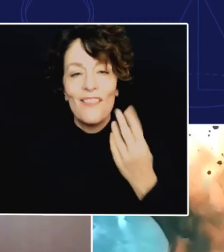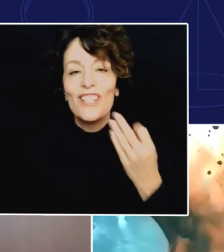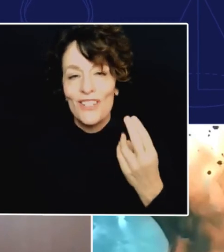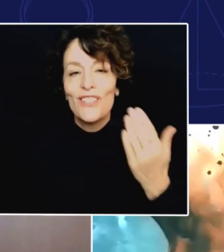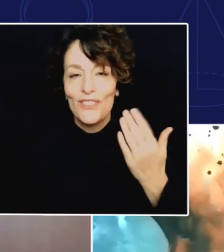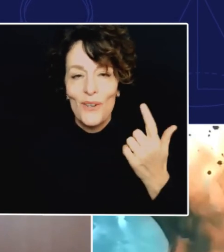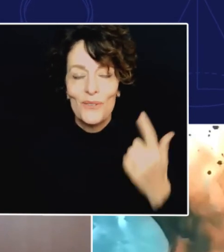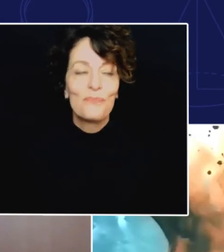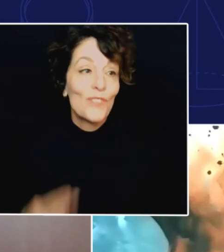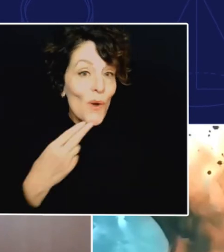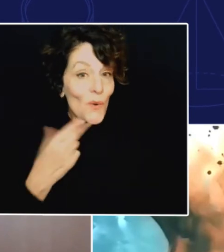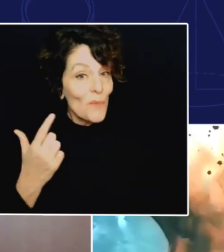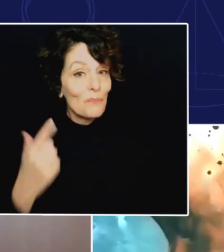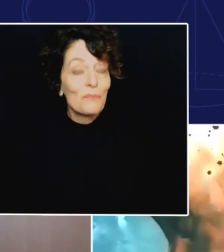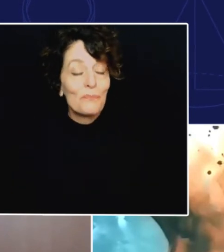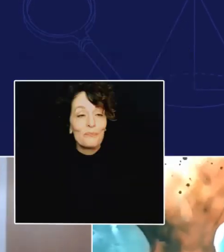[HENRY:] Cool. [DR. HORTON:] Yeah.